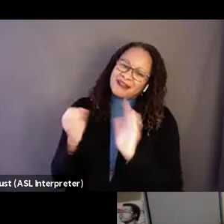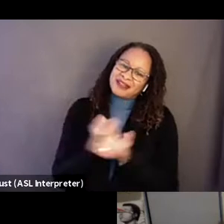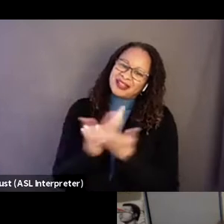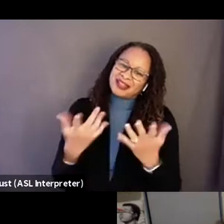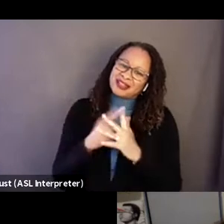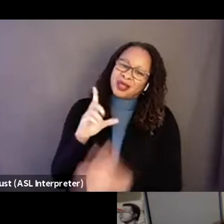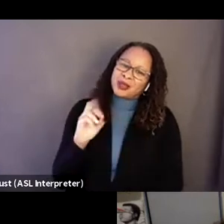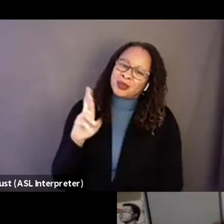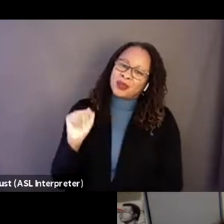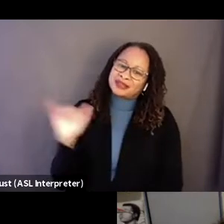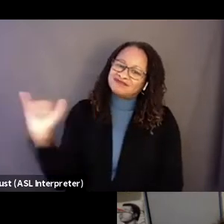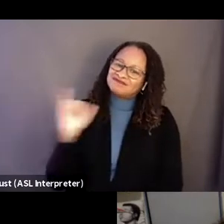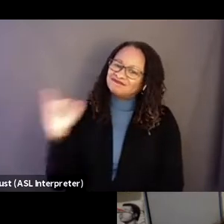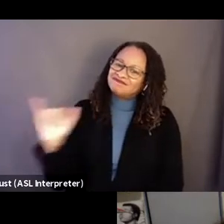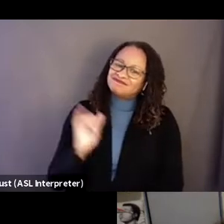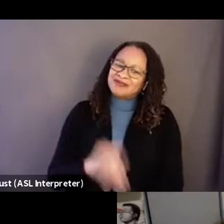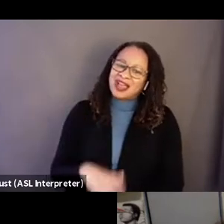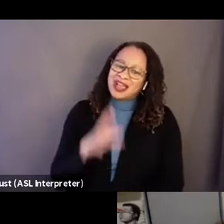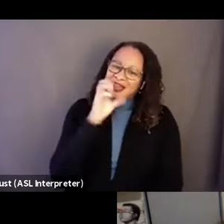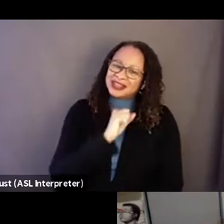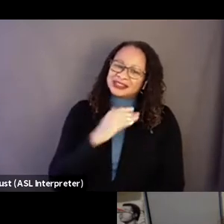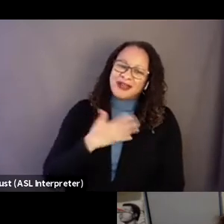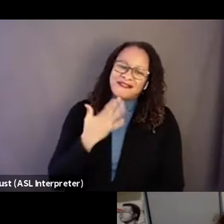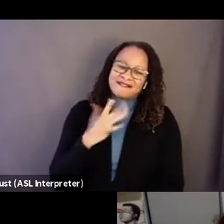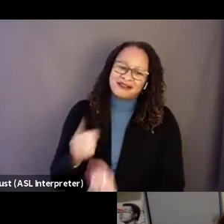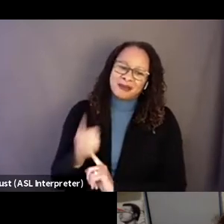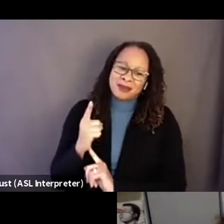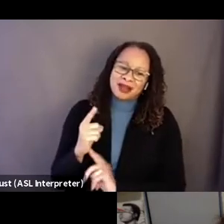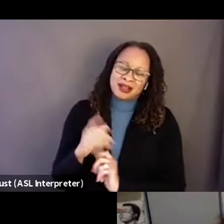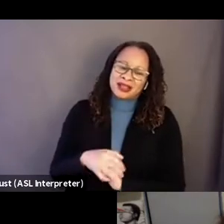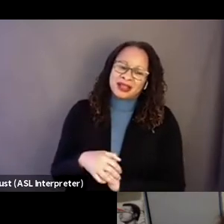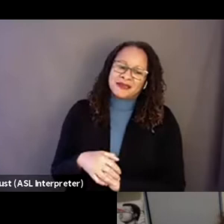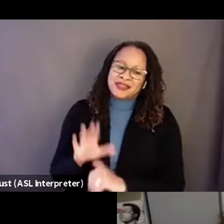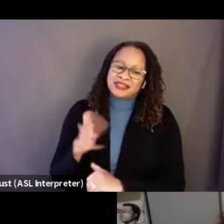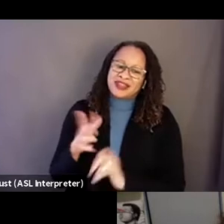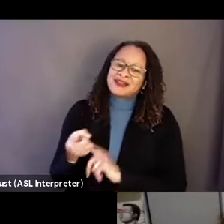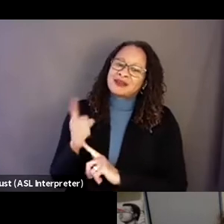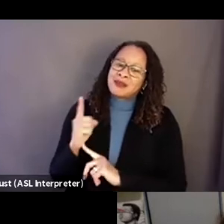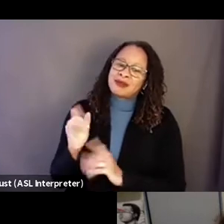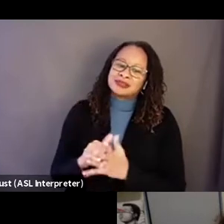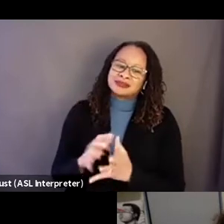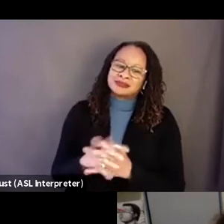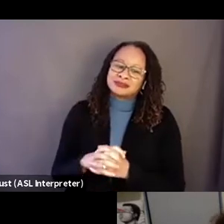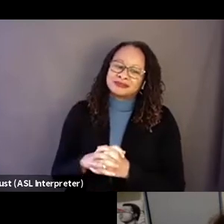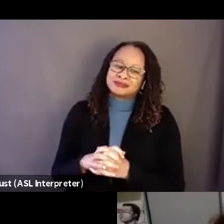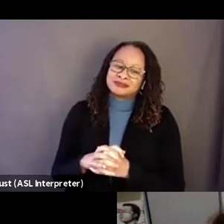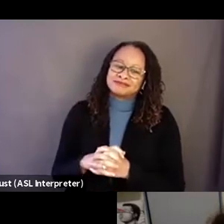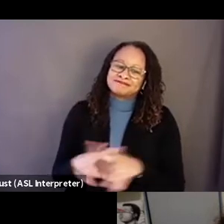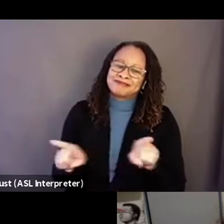And I guess my favorite moments were the kind of moments that kind of, as Loira said, there's so many of them,